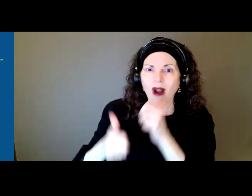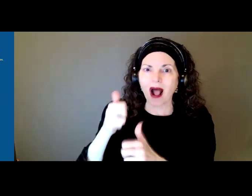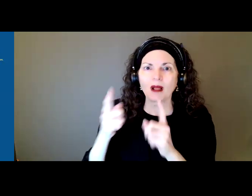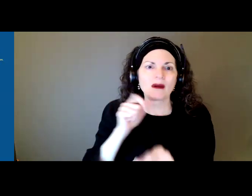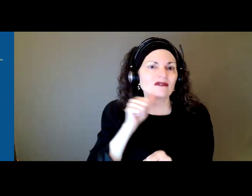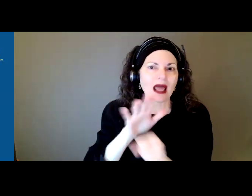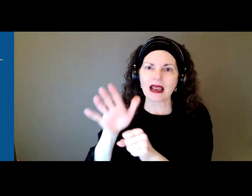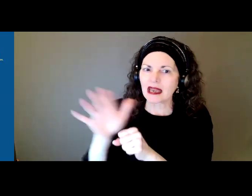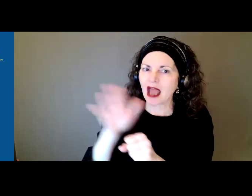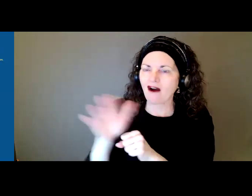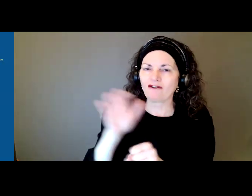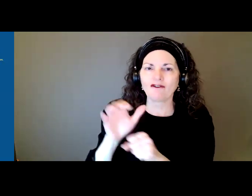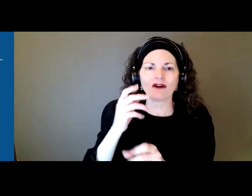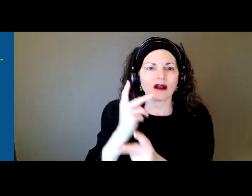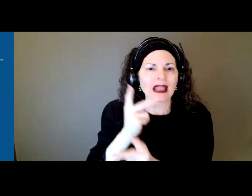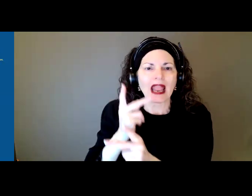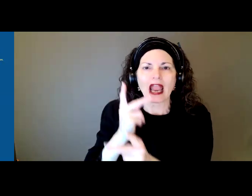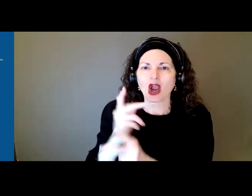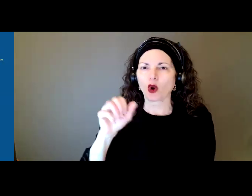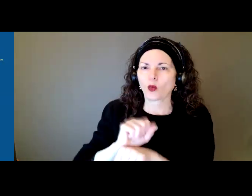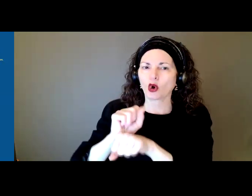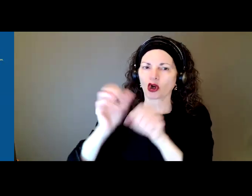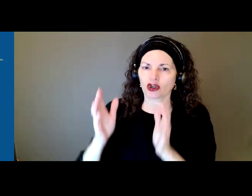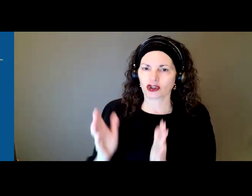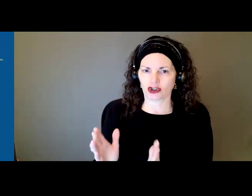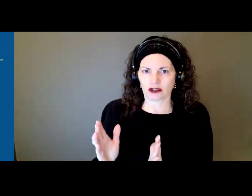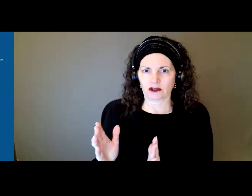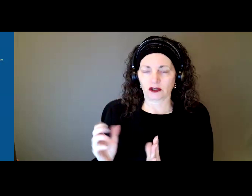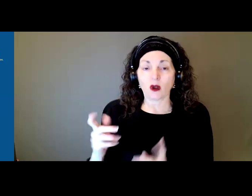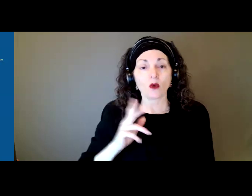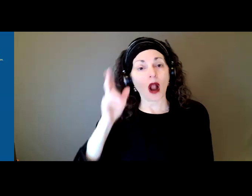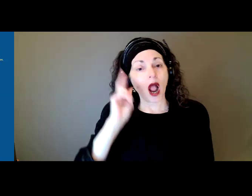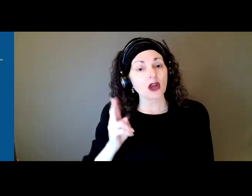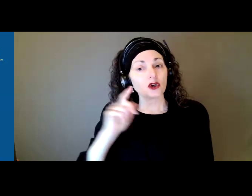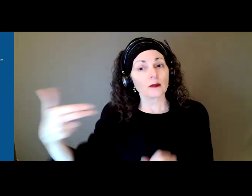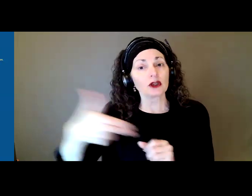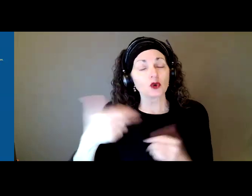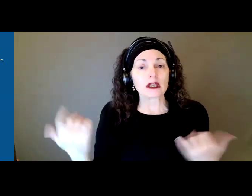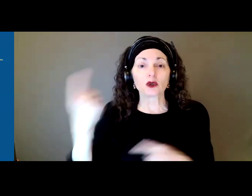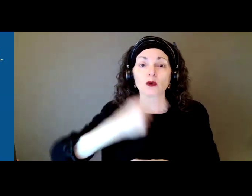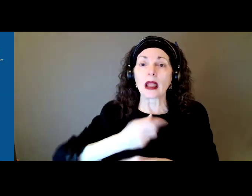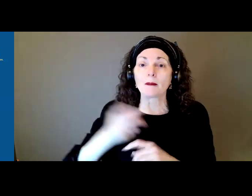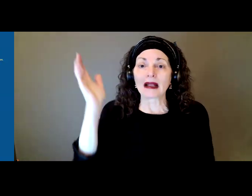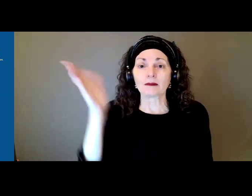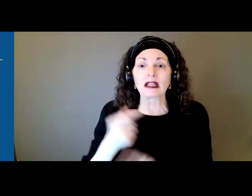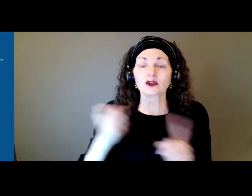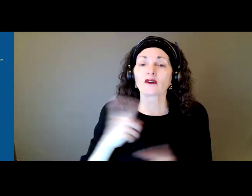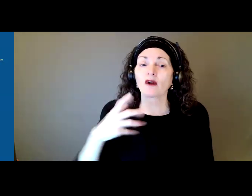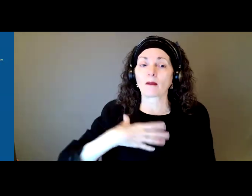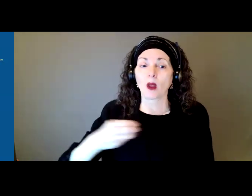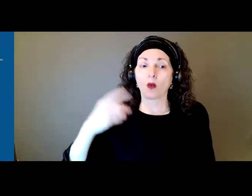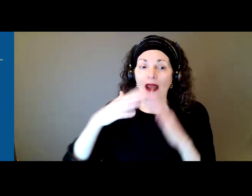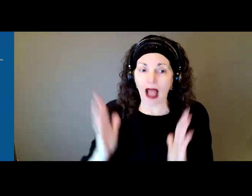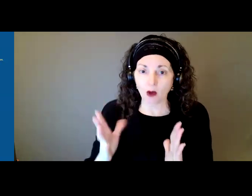We are so honored to be joined today by speakers from the White House and leaders from across the federal government.